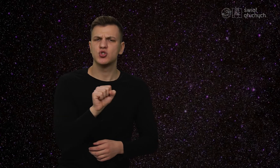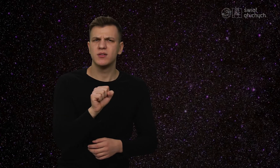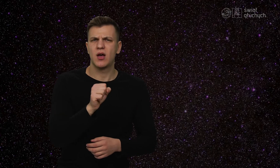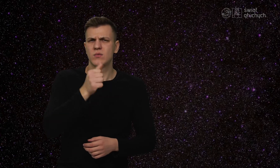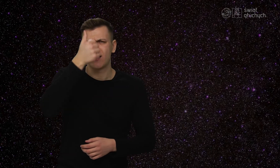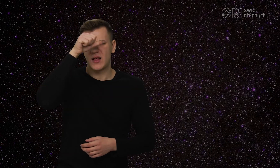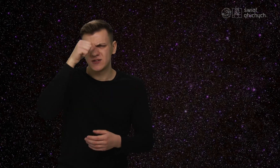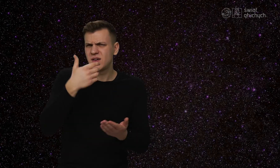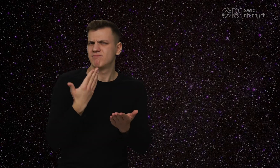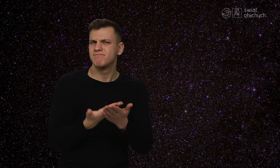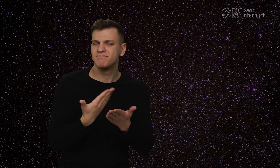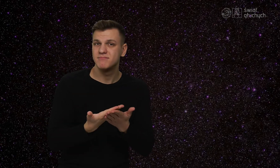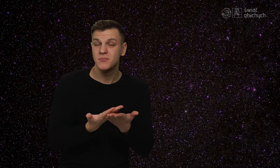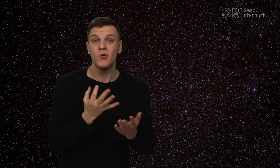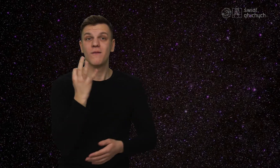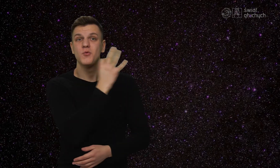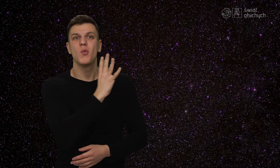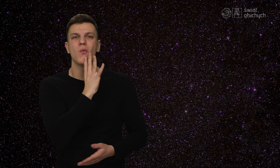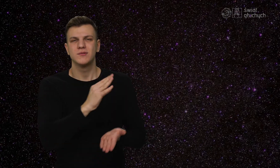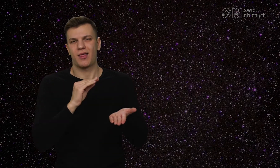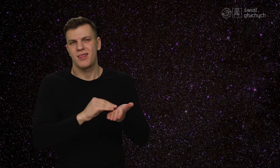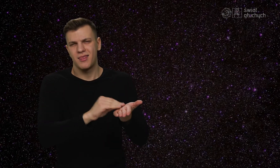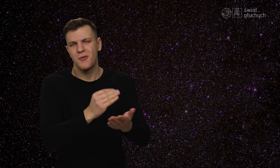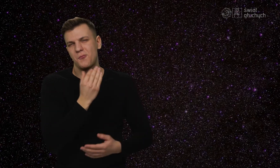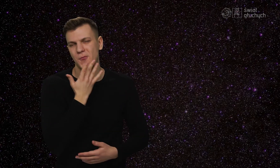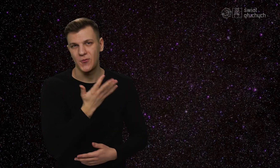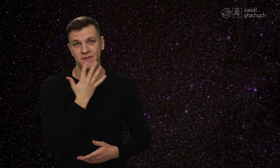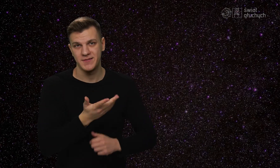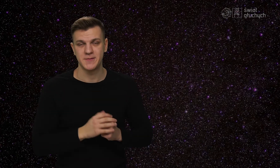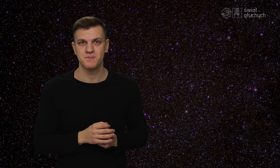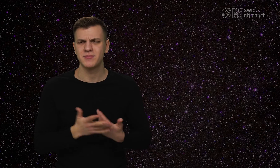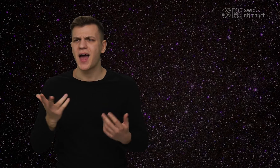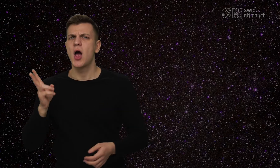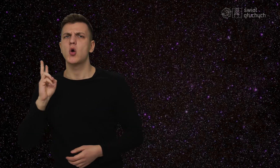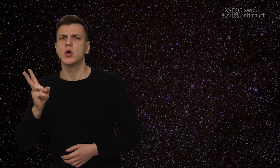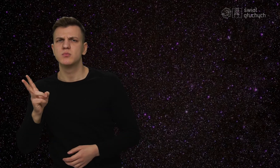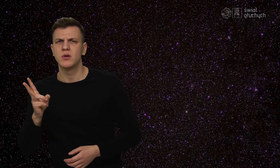Nobody will be offended by anyone. It is more a matter of a custom that originated in the